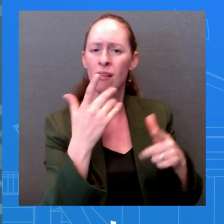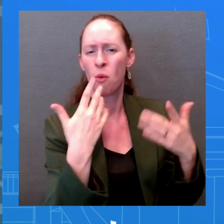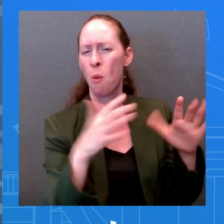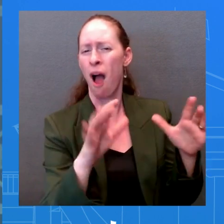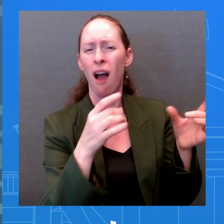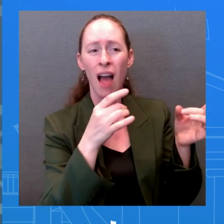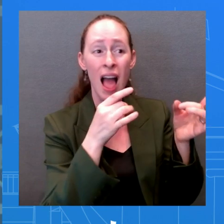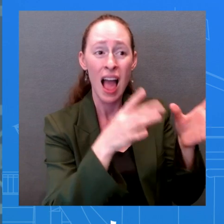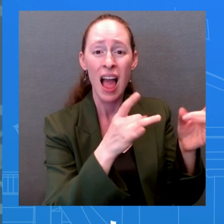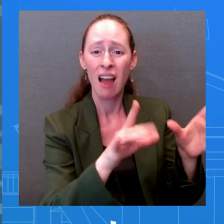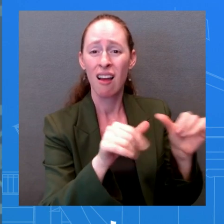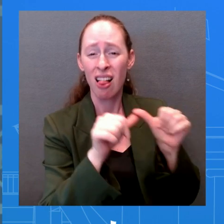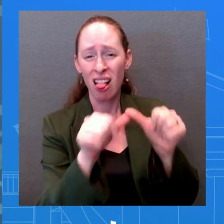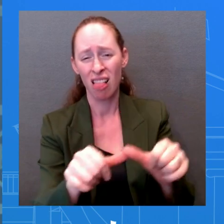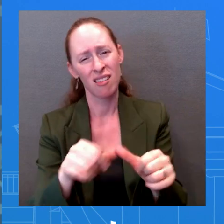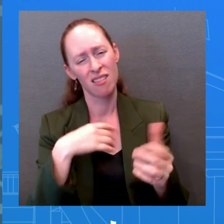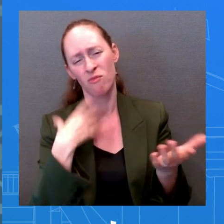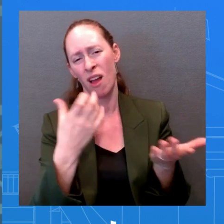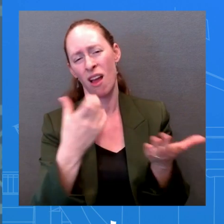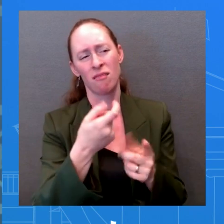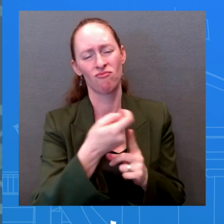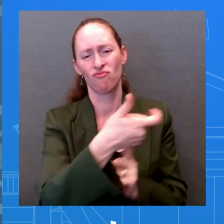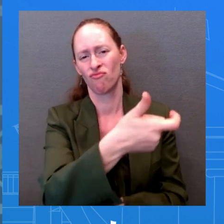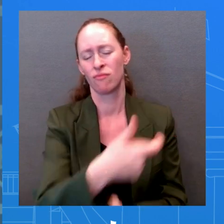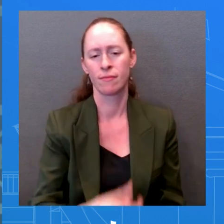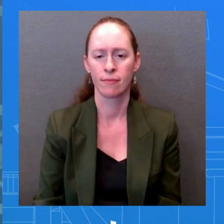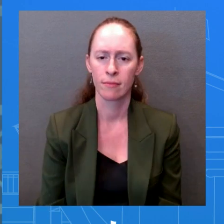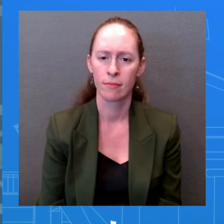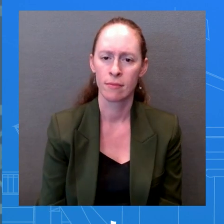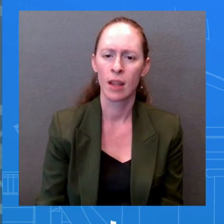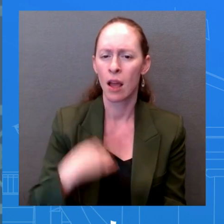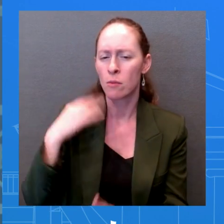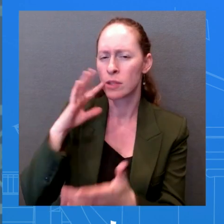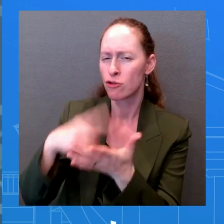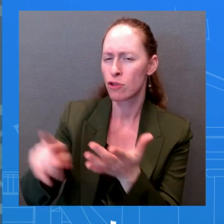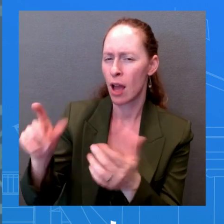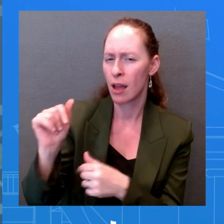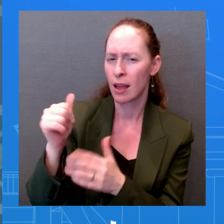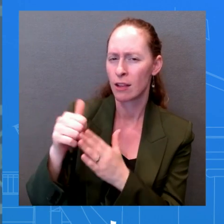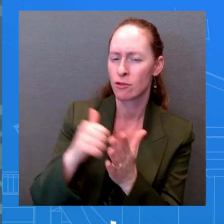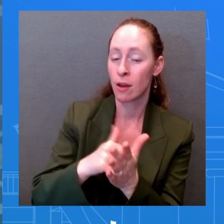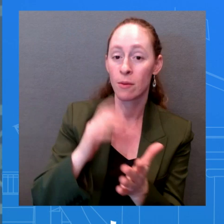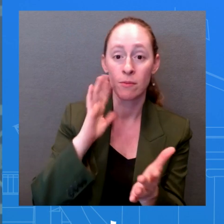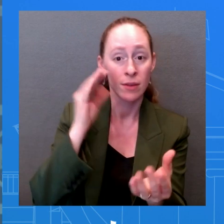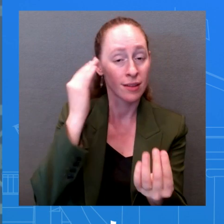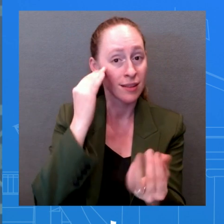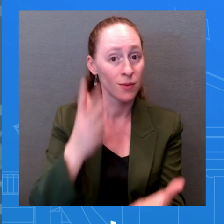Again, if you take a look at the agenda, you will see the bipartisanship there. I'll see you guys tomorrow. Thank you, everybody.